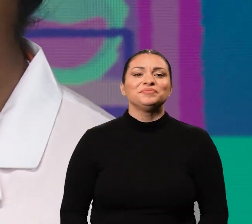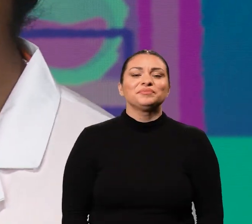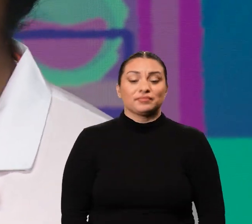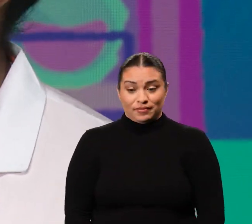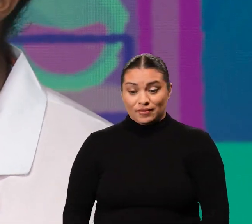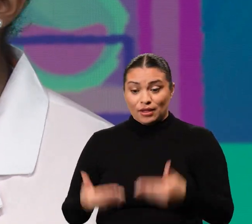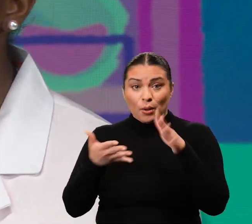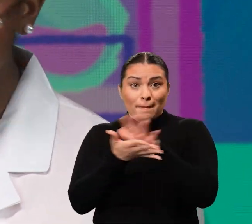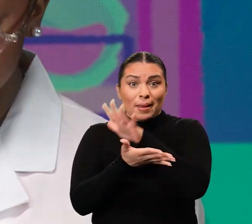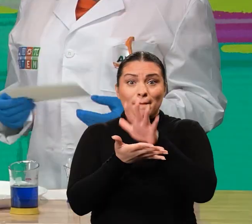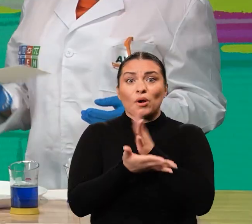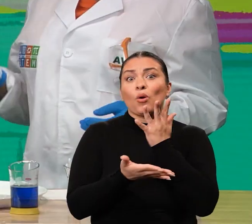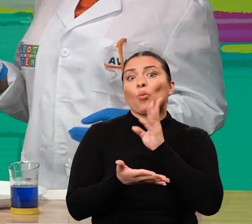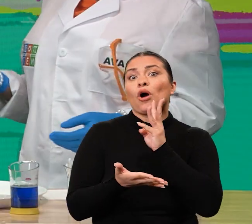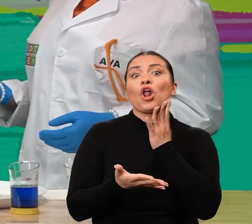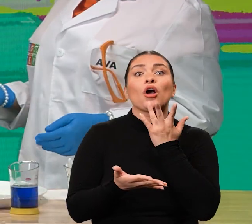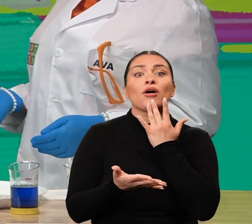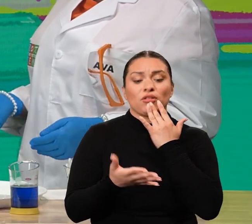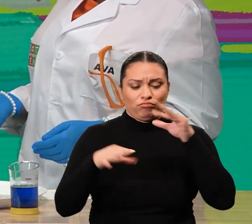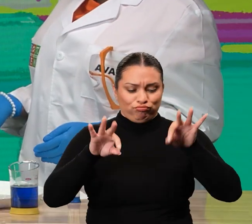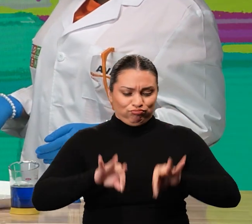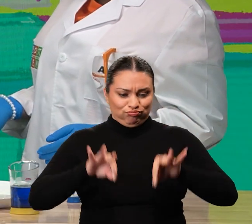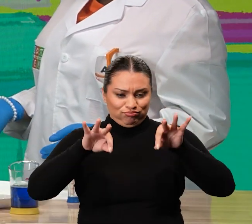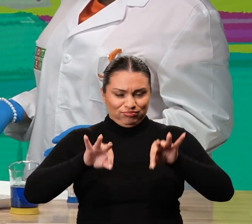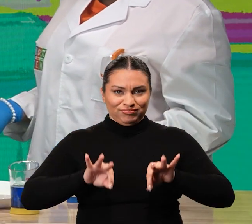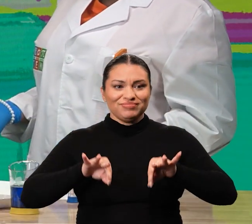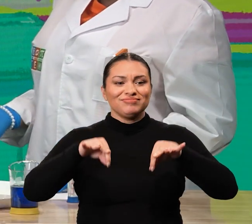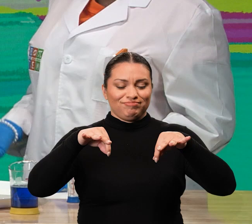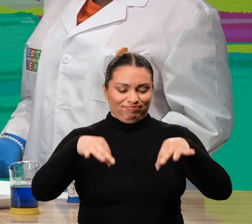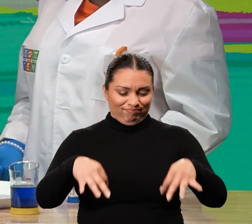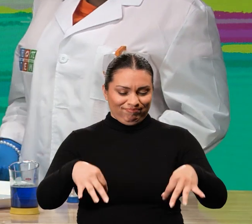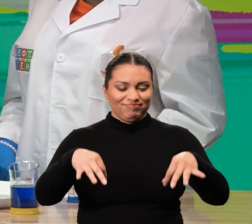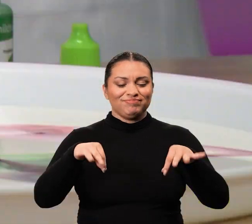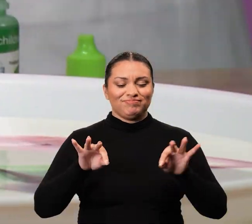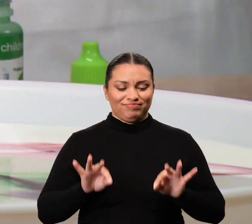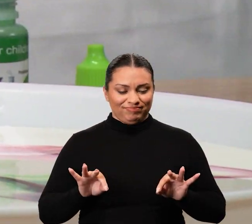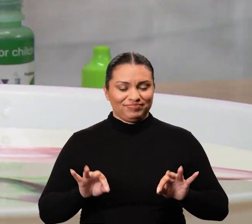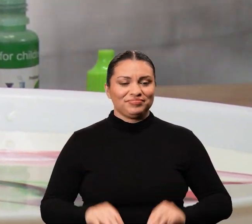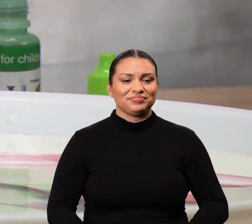Science can also be art, too. Take some watercolor paper. Got it.